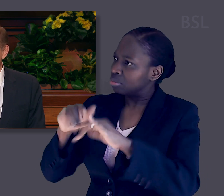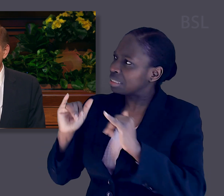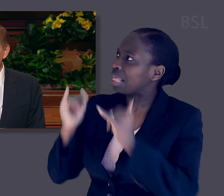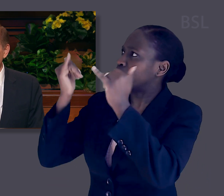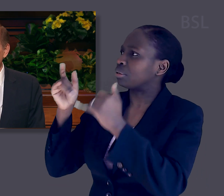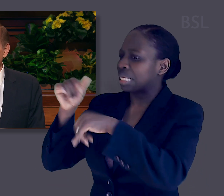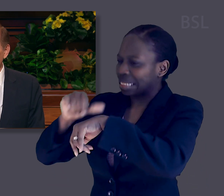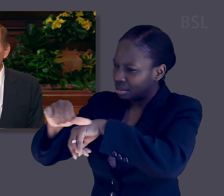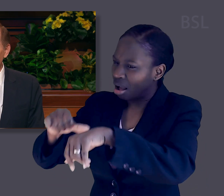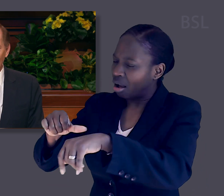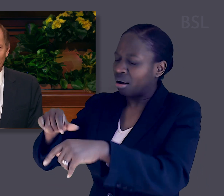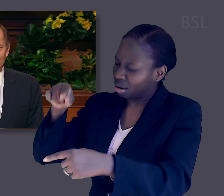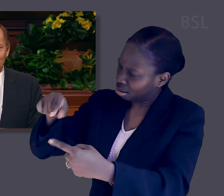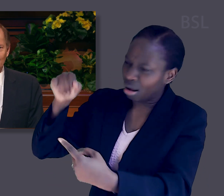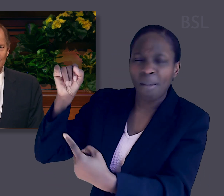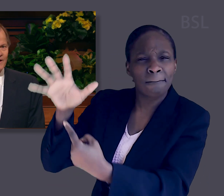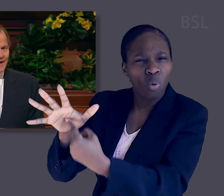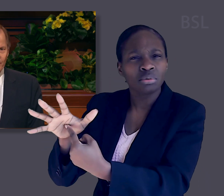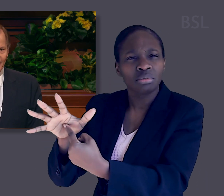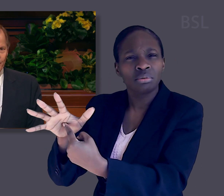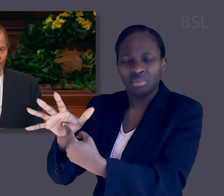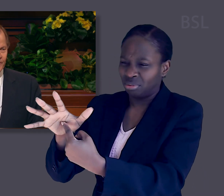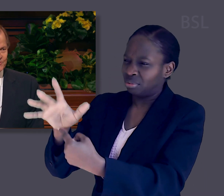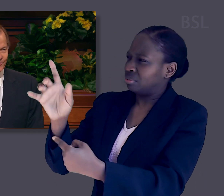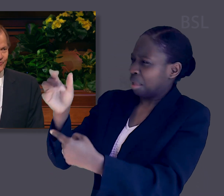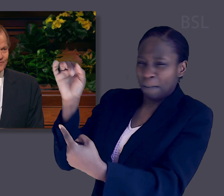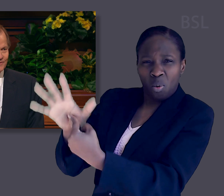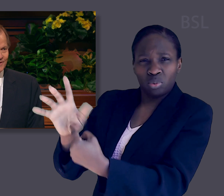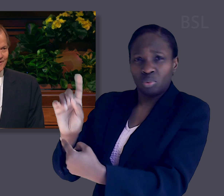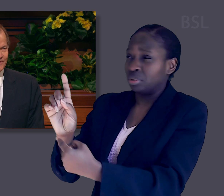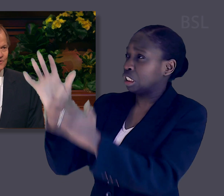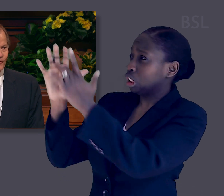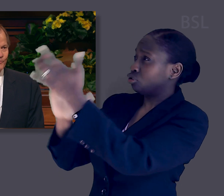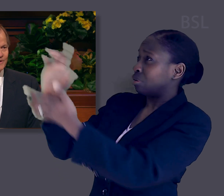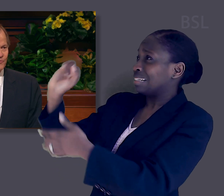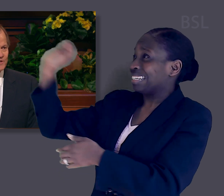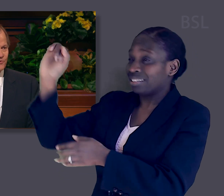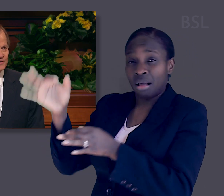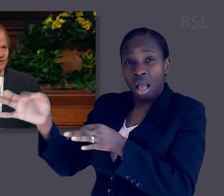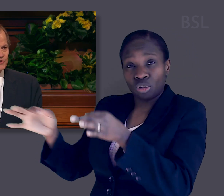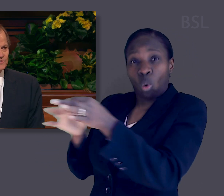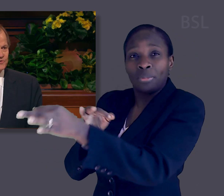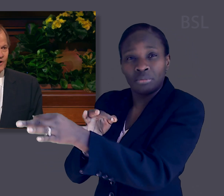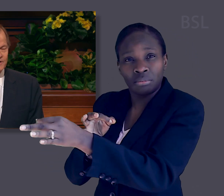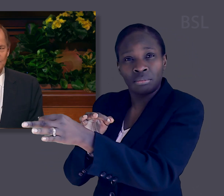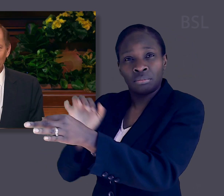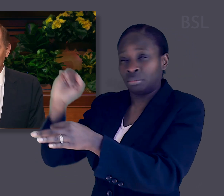of the most important event to ever happen on this earth— the Atonement and Resurrection of Jesus Christ—